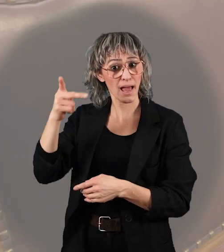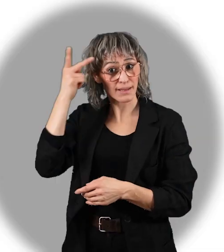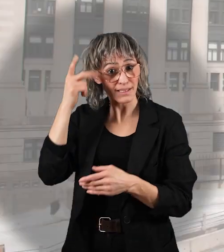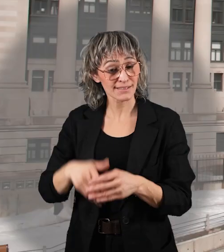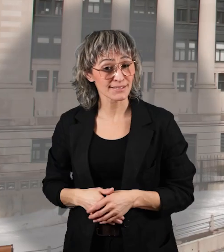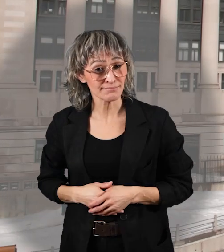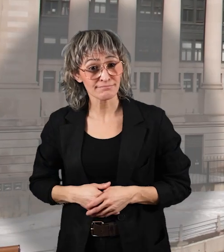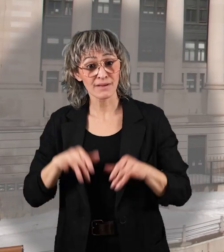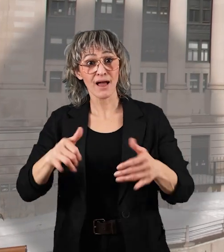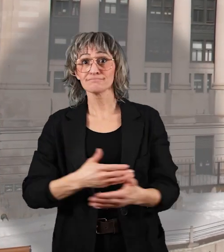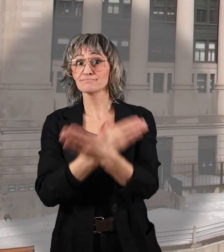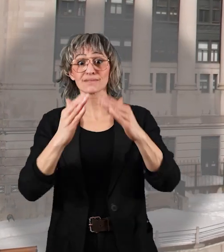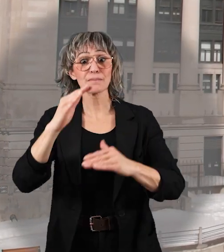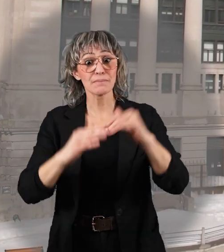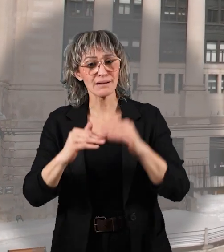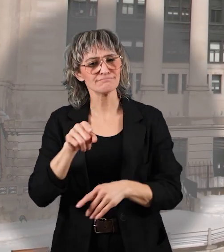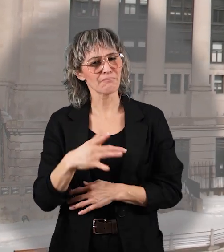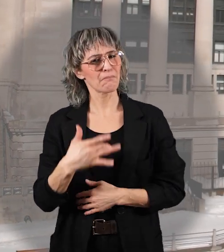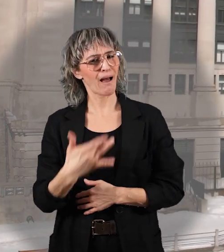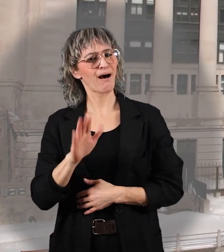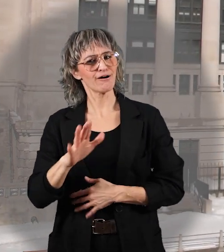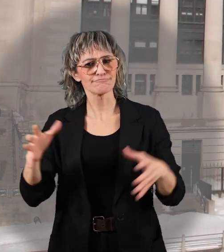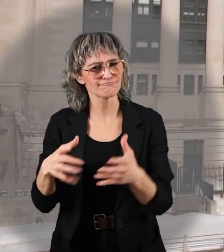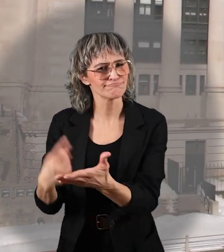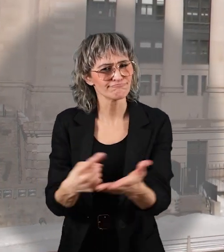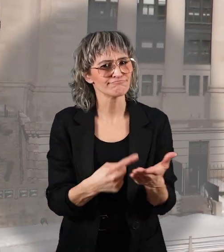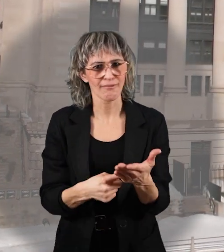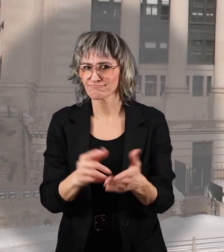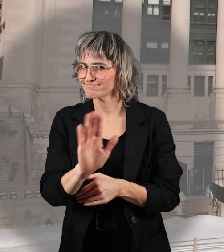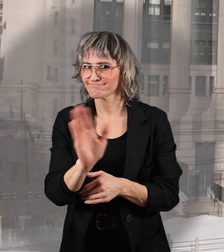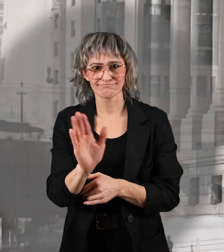...but the building wasn't always used this way.